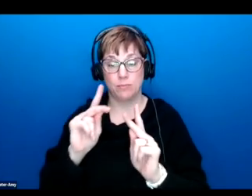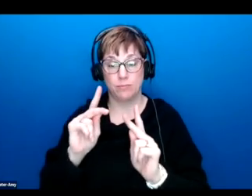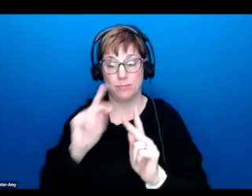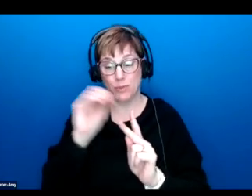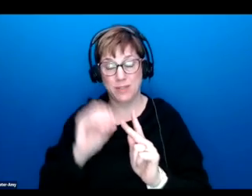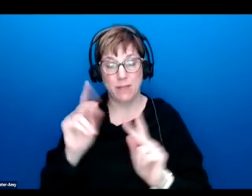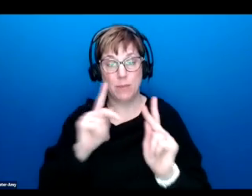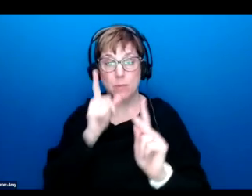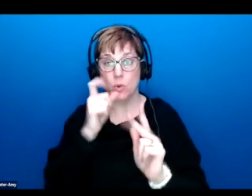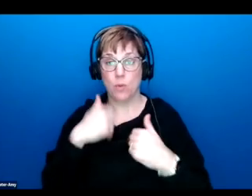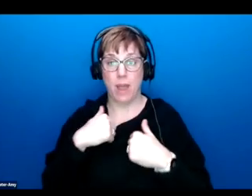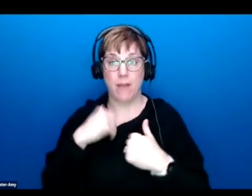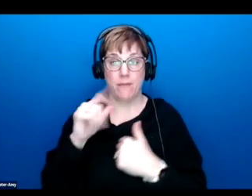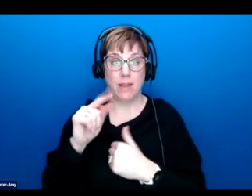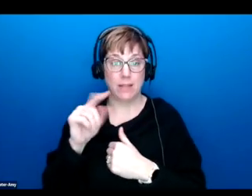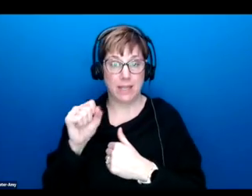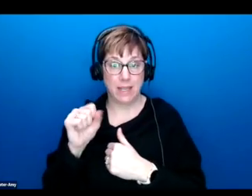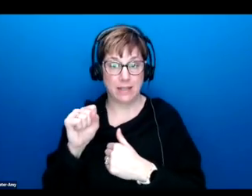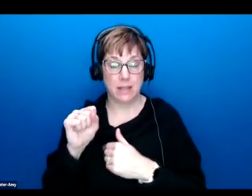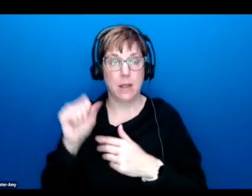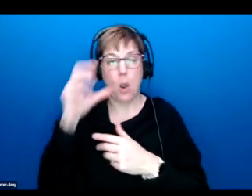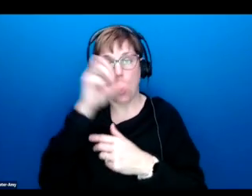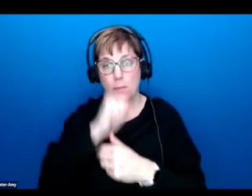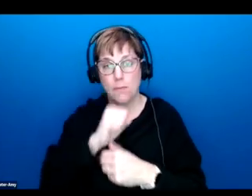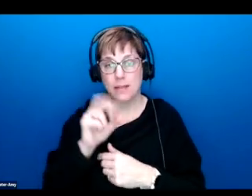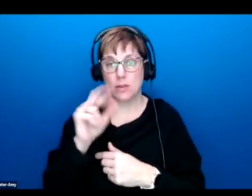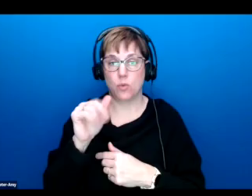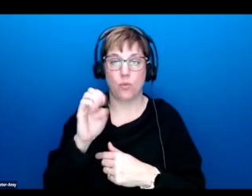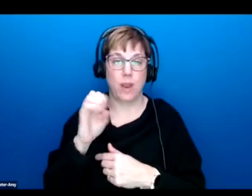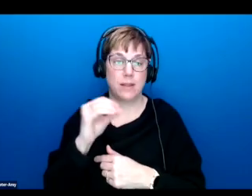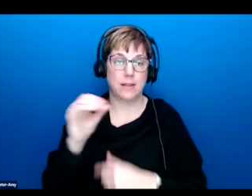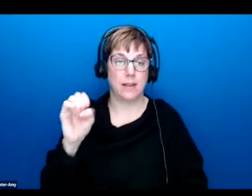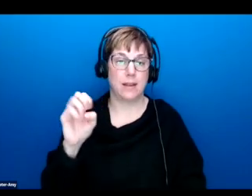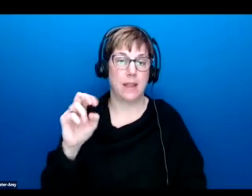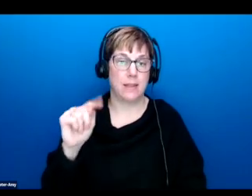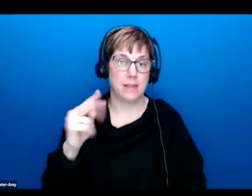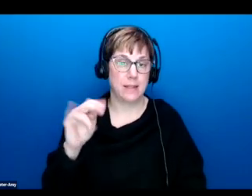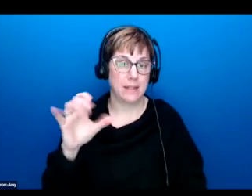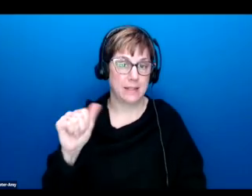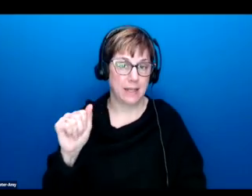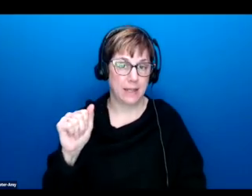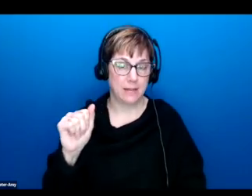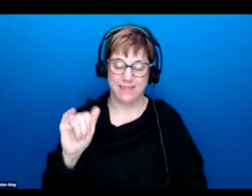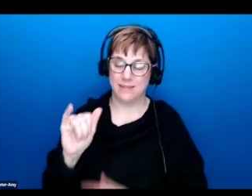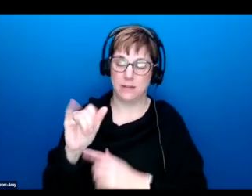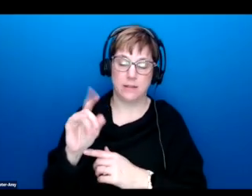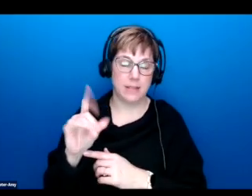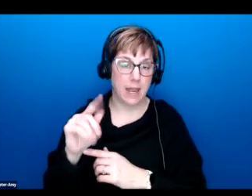that state are missing race ethnicity data. This includes states like Massachusetts,